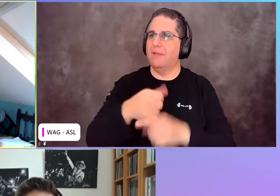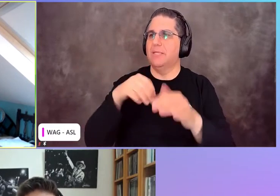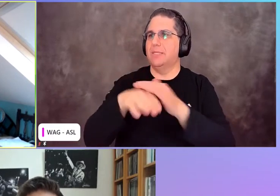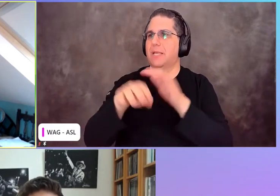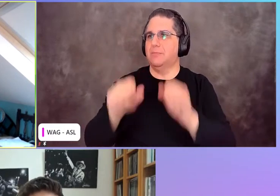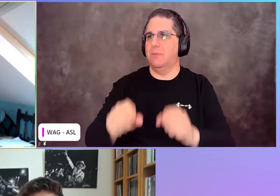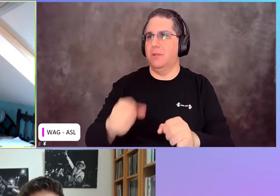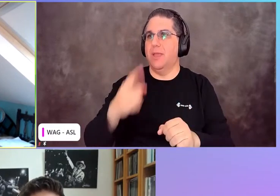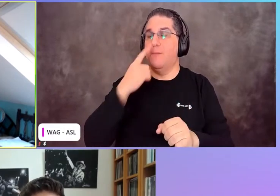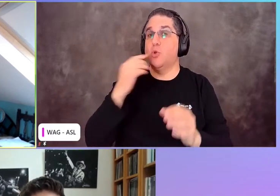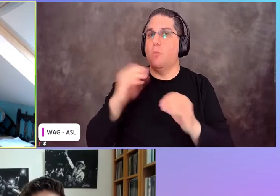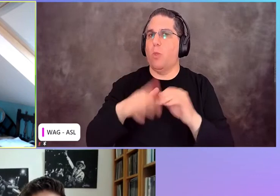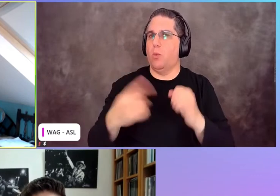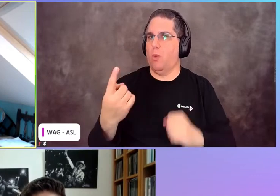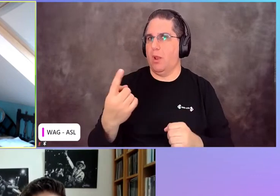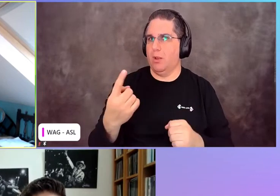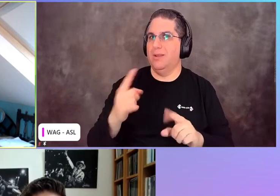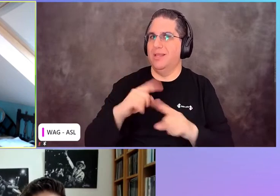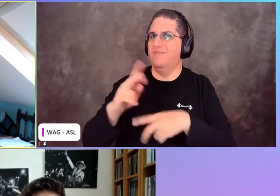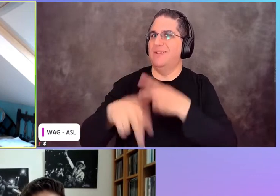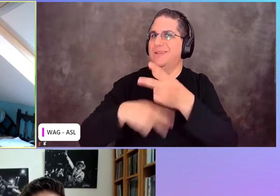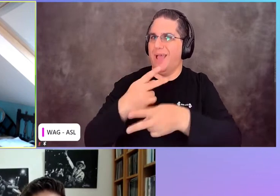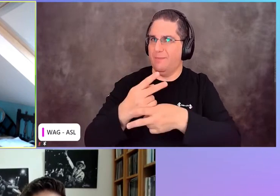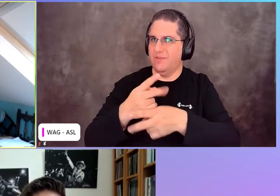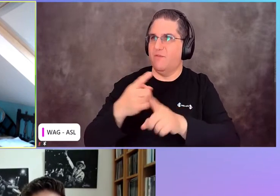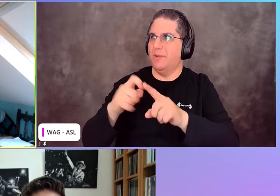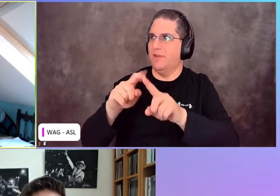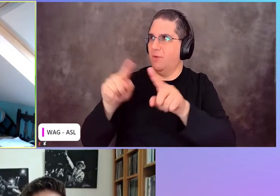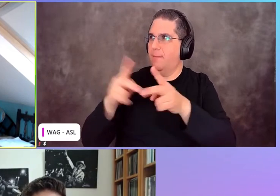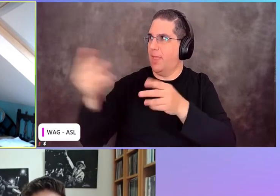need PDF's in the 1st place, if you do then ensuring that